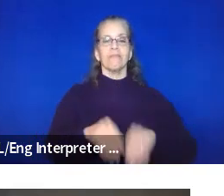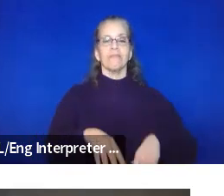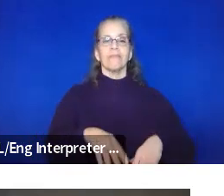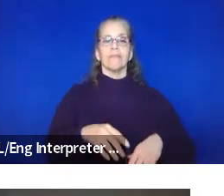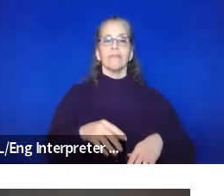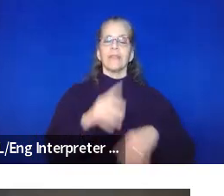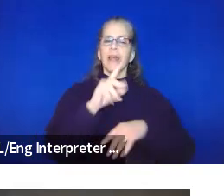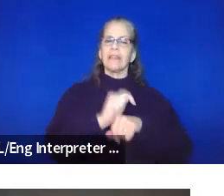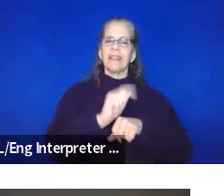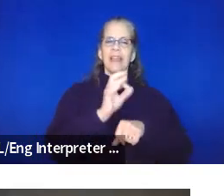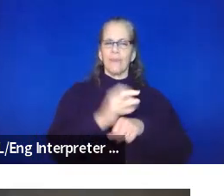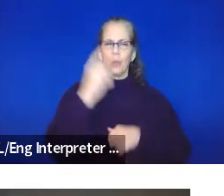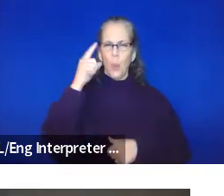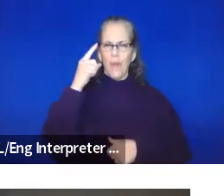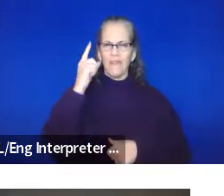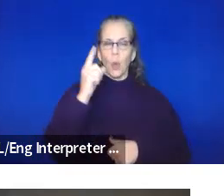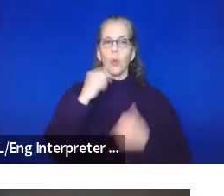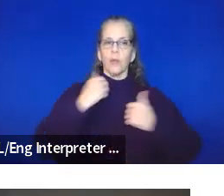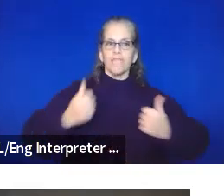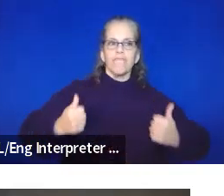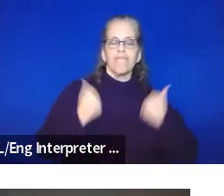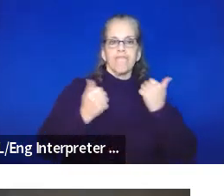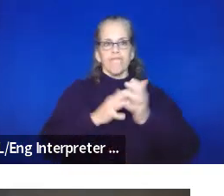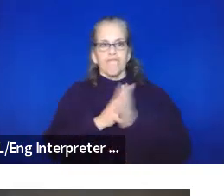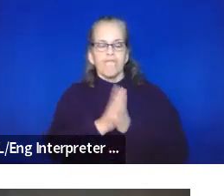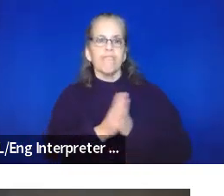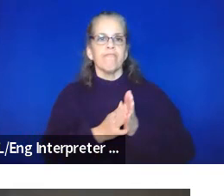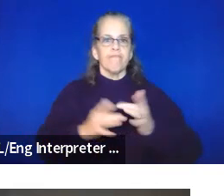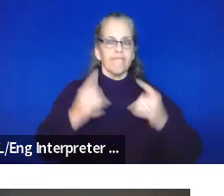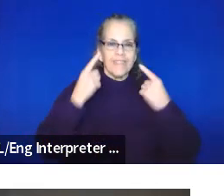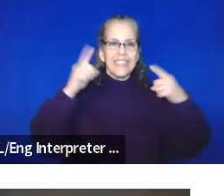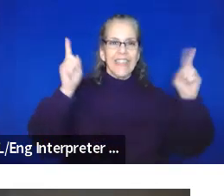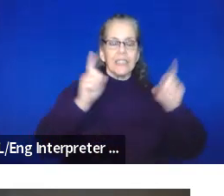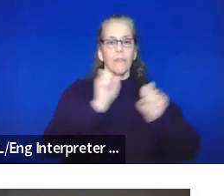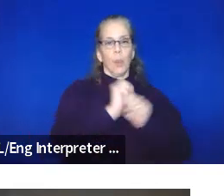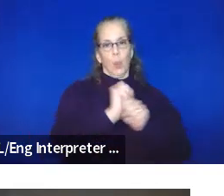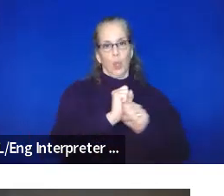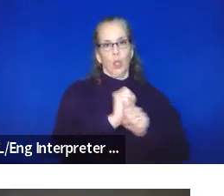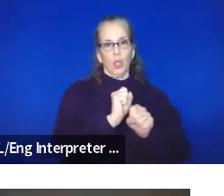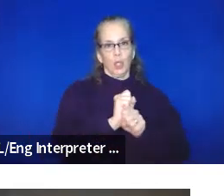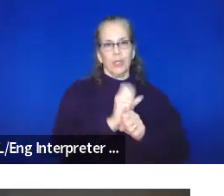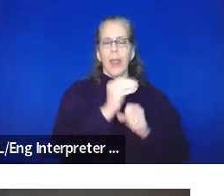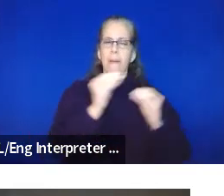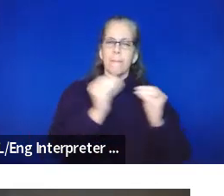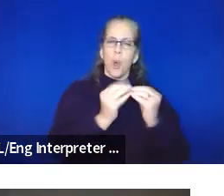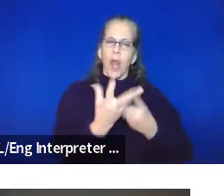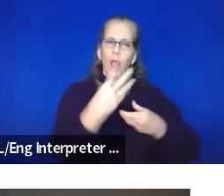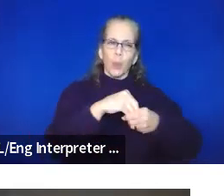with hearing loss strive in the workplace and to help employers create workplaces that are more accessible and inclusive for people with hearing loss.